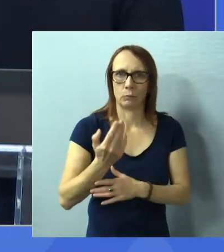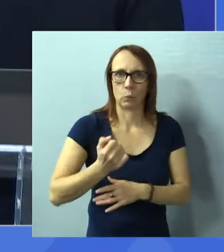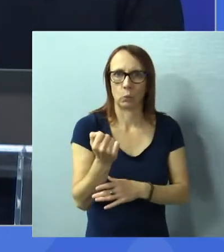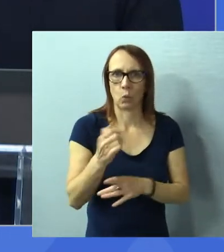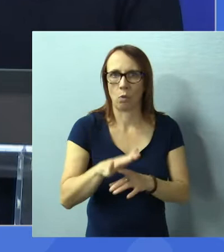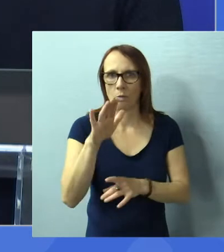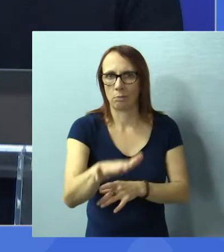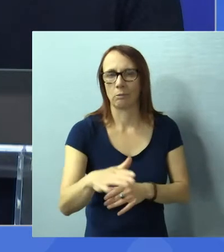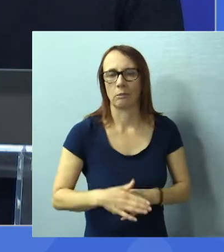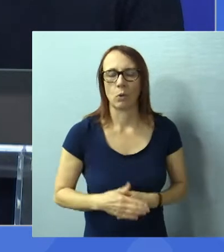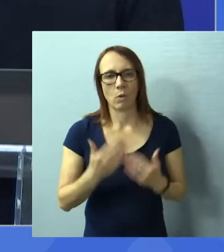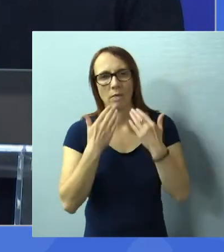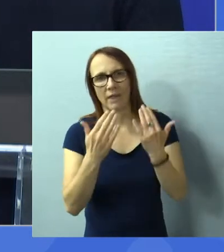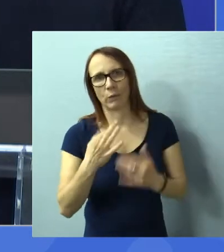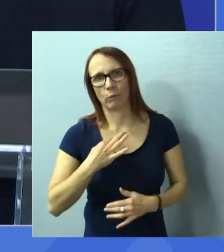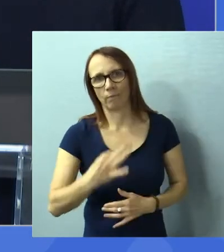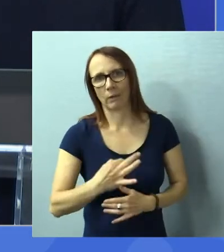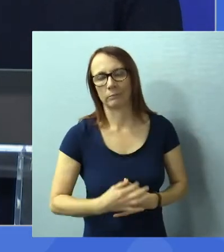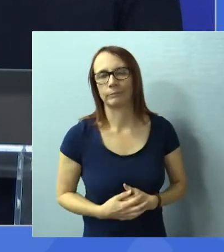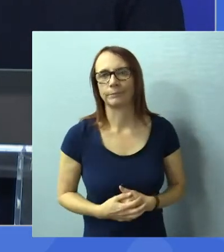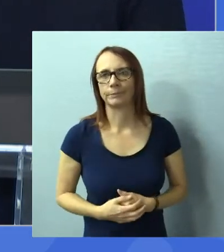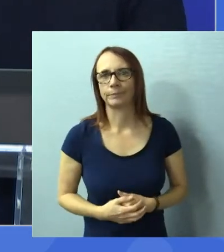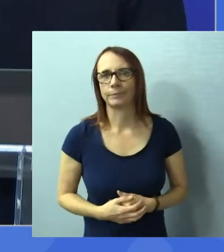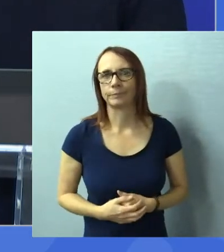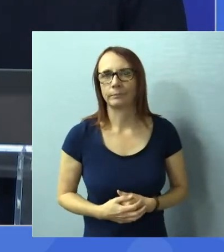organizers for the invitation the aim this morning is to do three